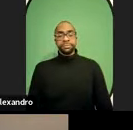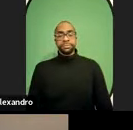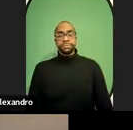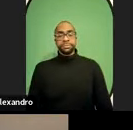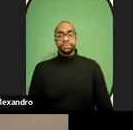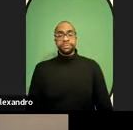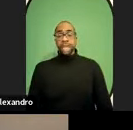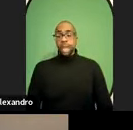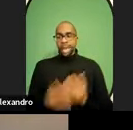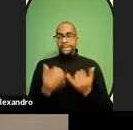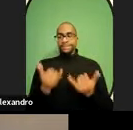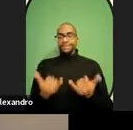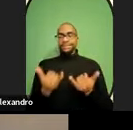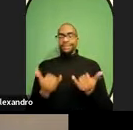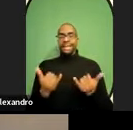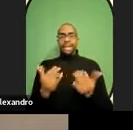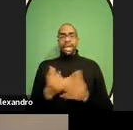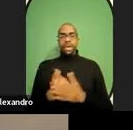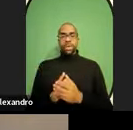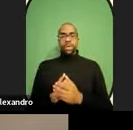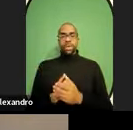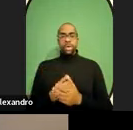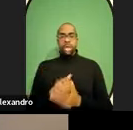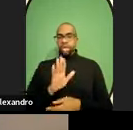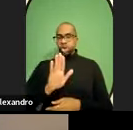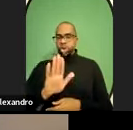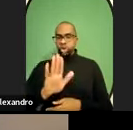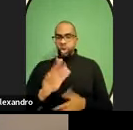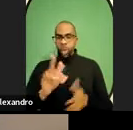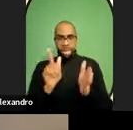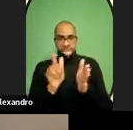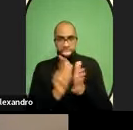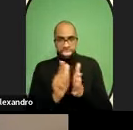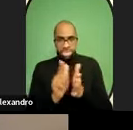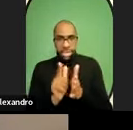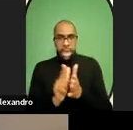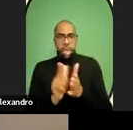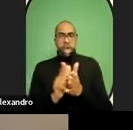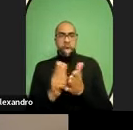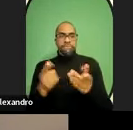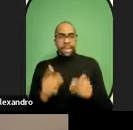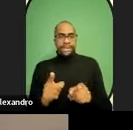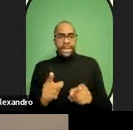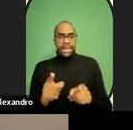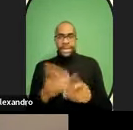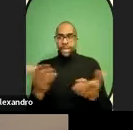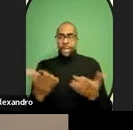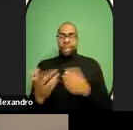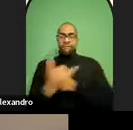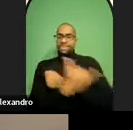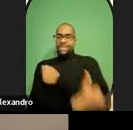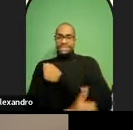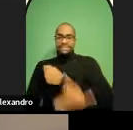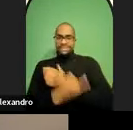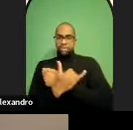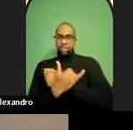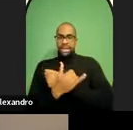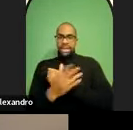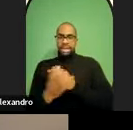said, like it is. is untrue at this moment that untrue at this moment that. you're your legal stuff your legal status in legal status in this country